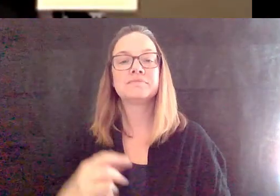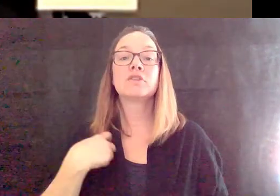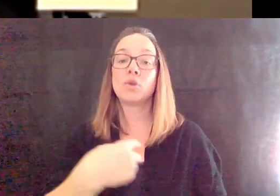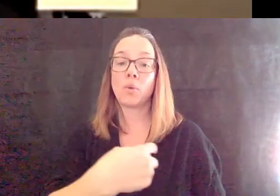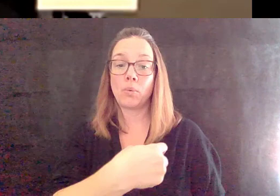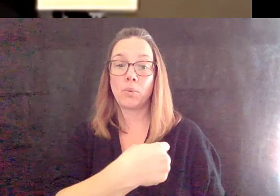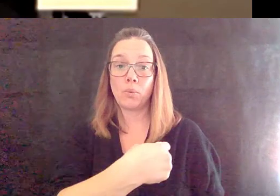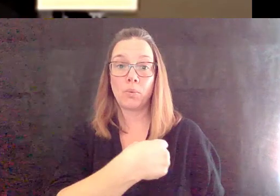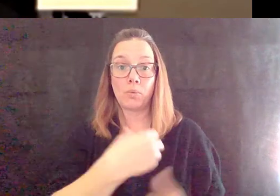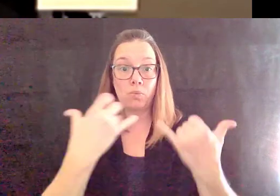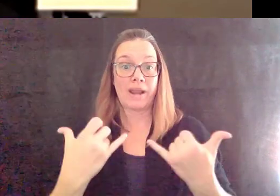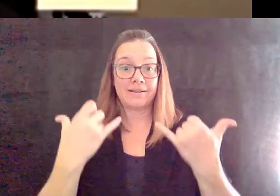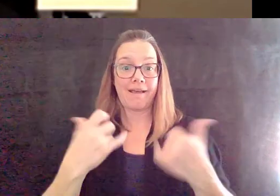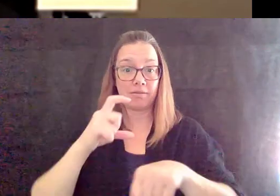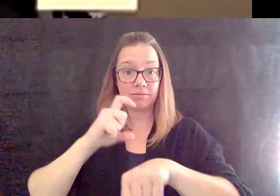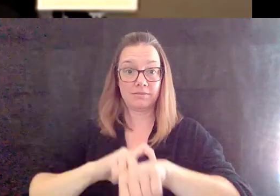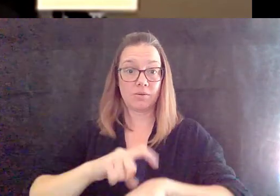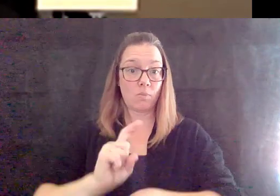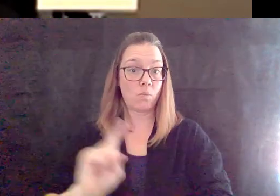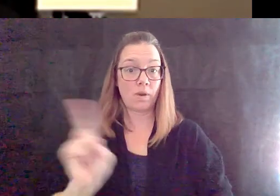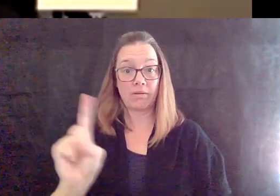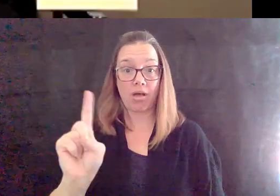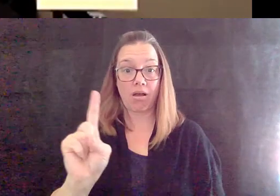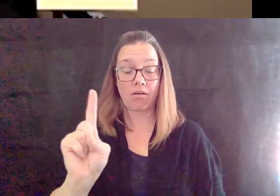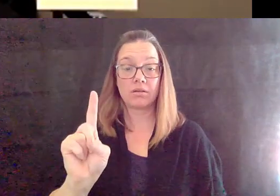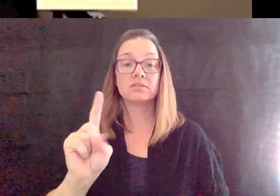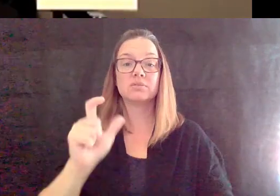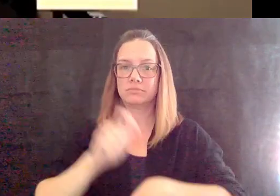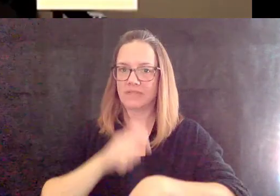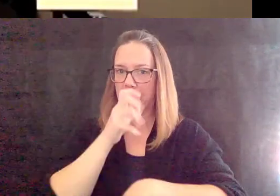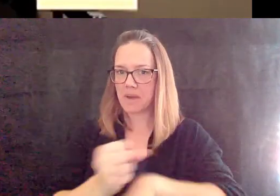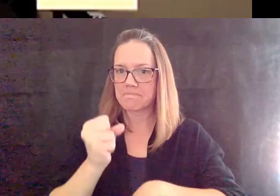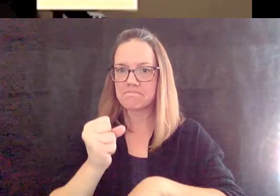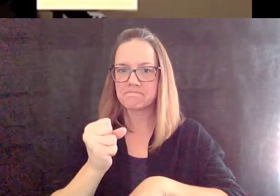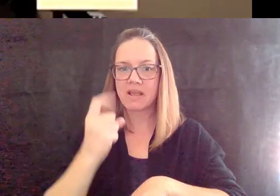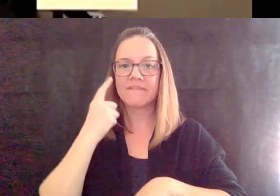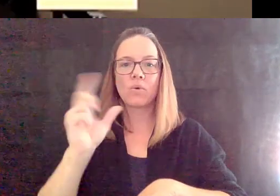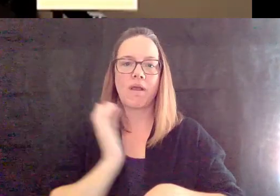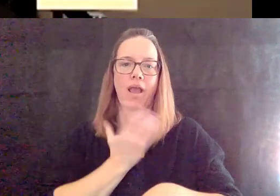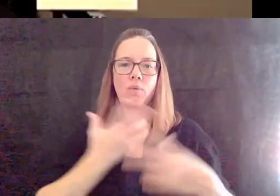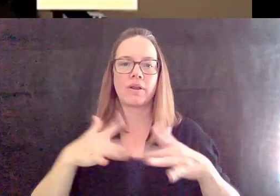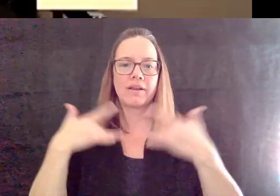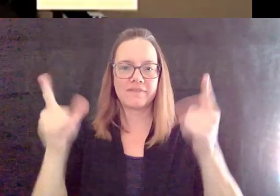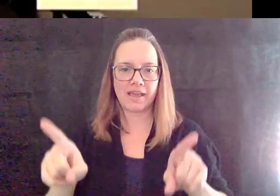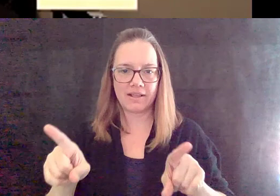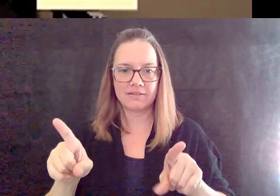So we are at 1 o'clock. So we are at time for our event.